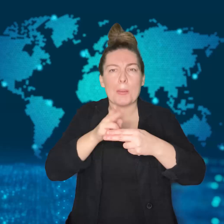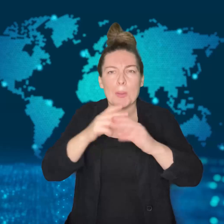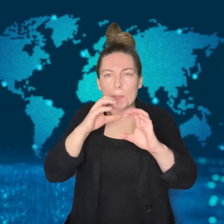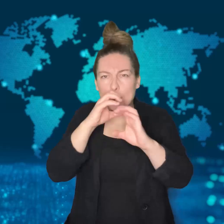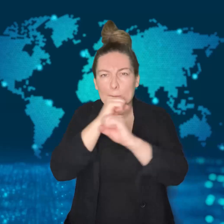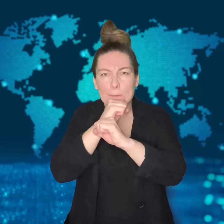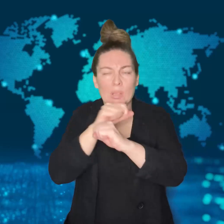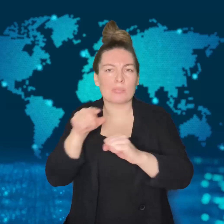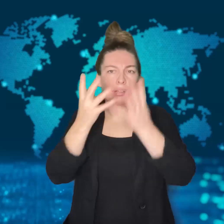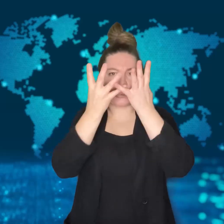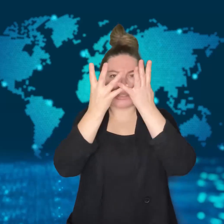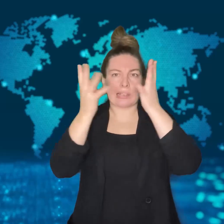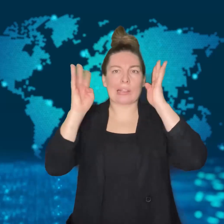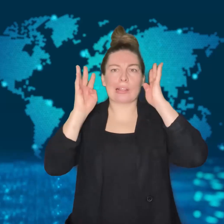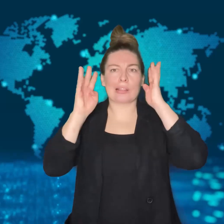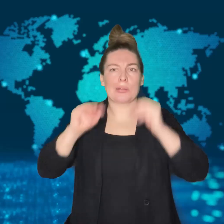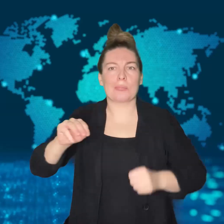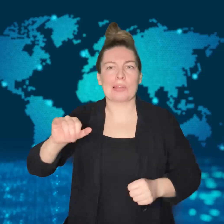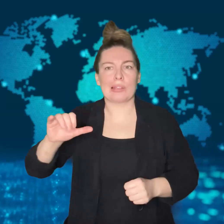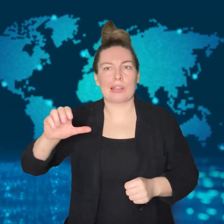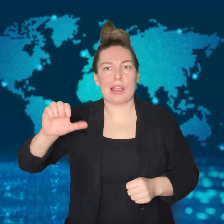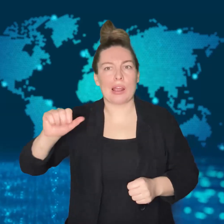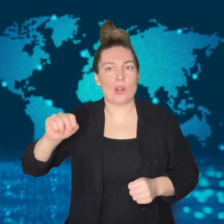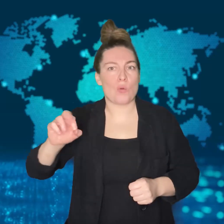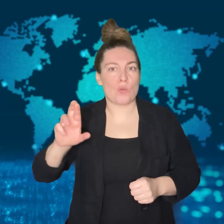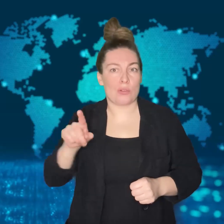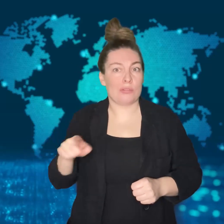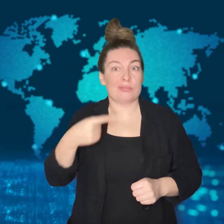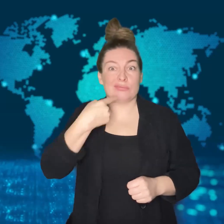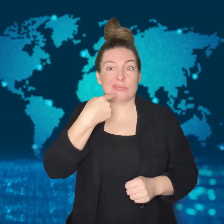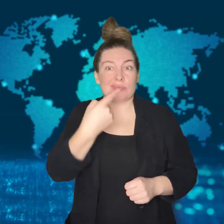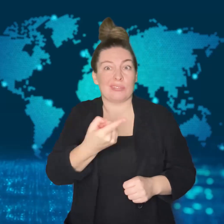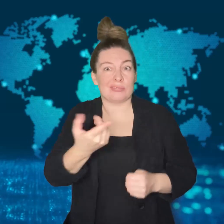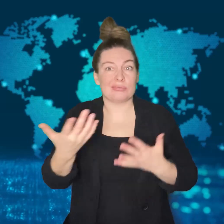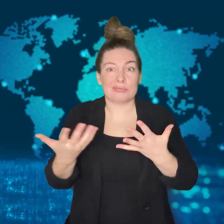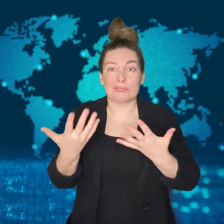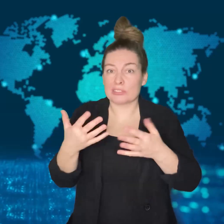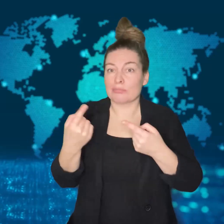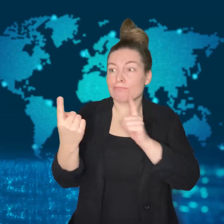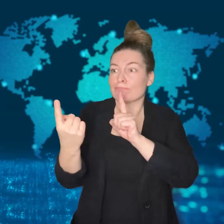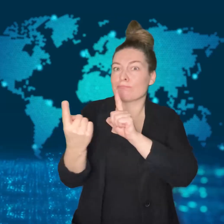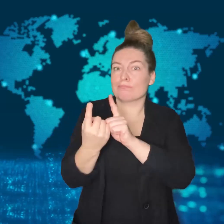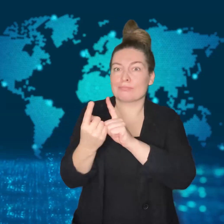The leader of the Wharf Jeremie gang,